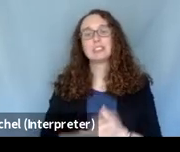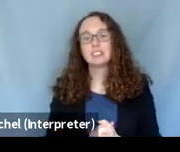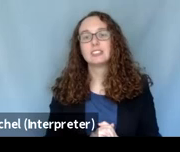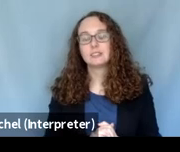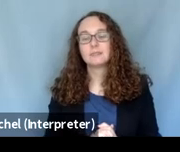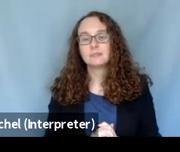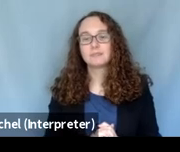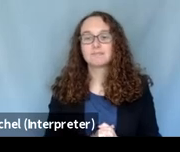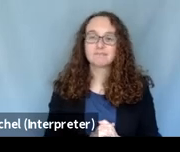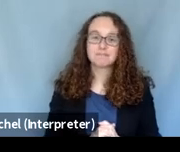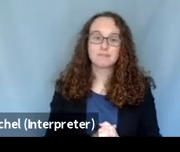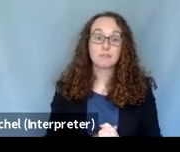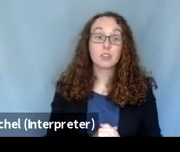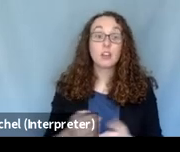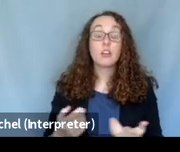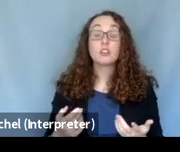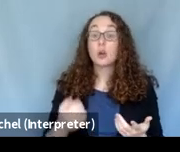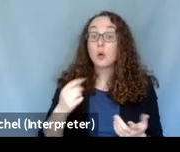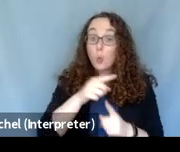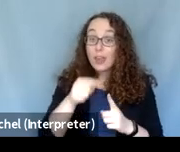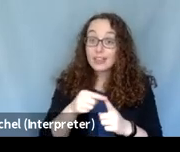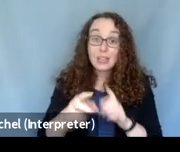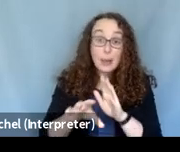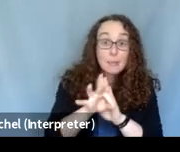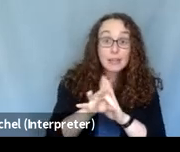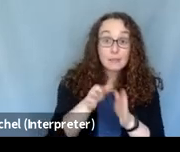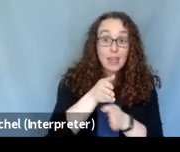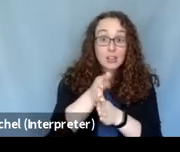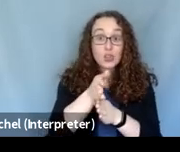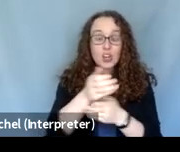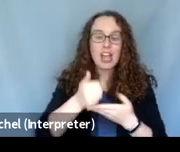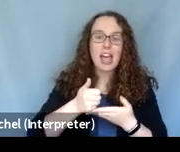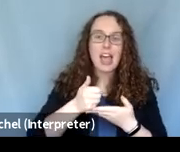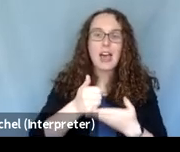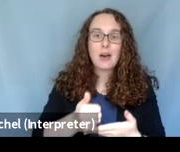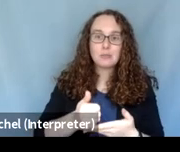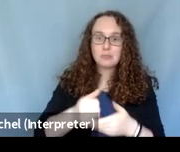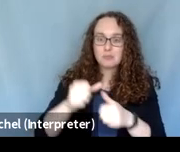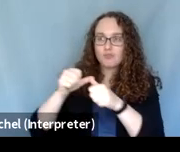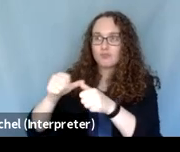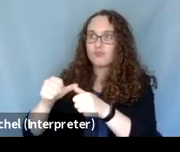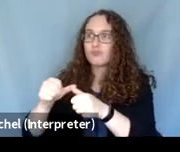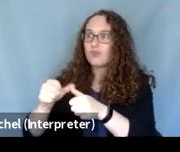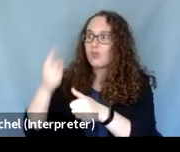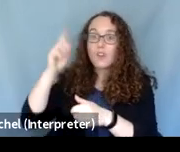selected because it helps you prepare for future opportunities. What do I mean by that? If you've selected - I keep choosing